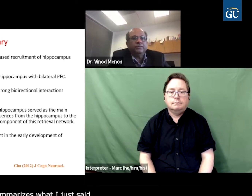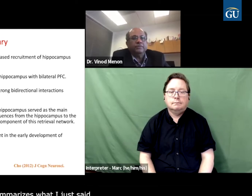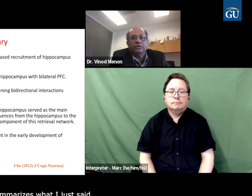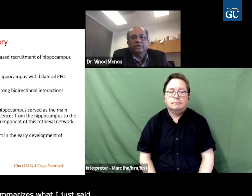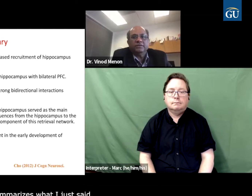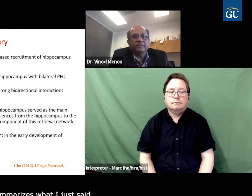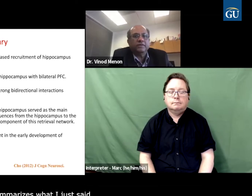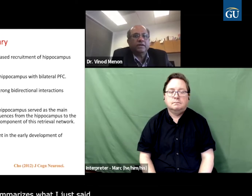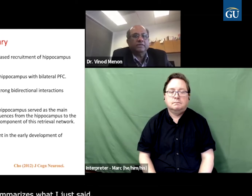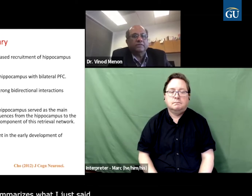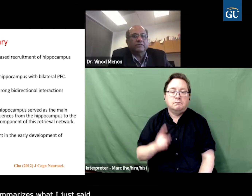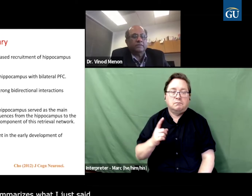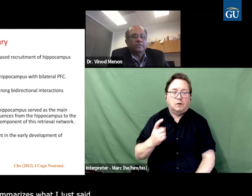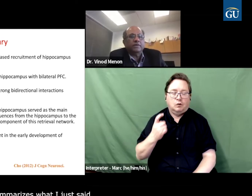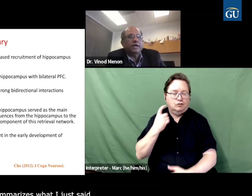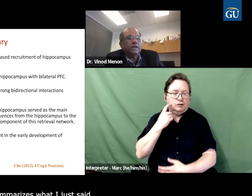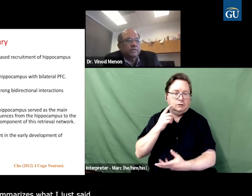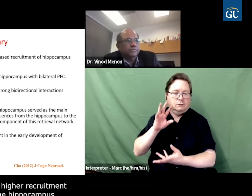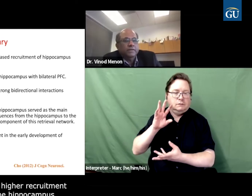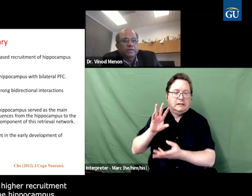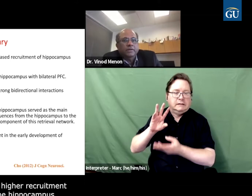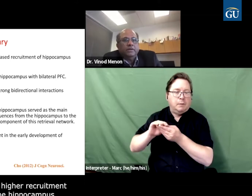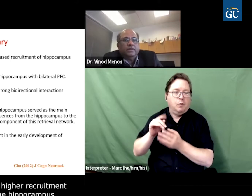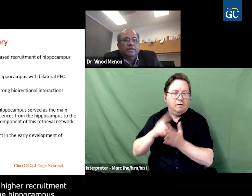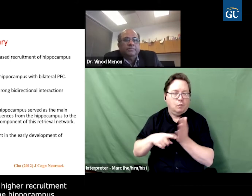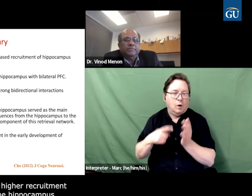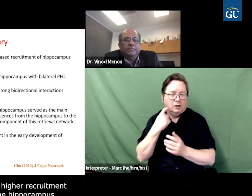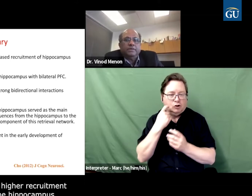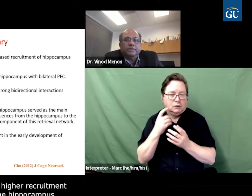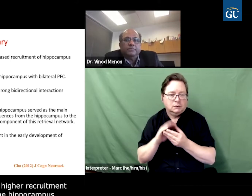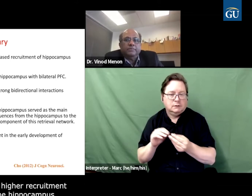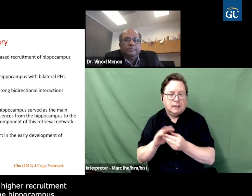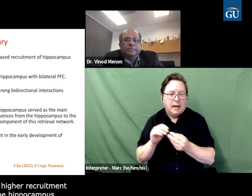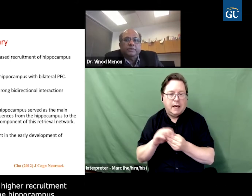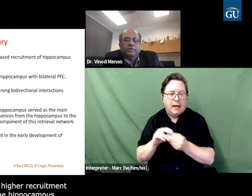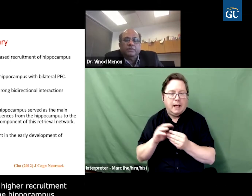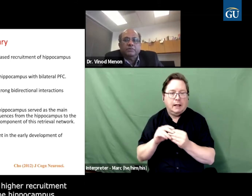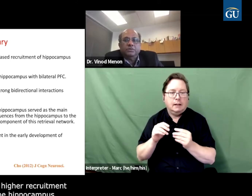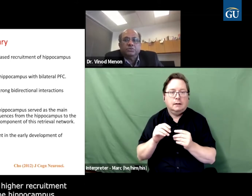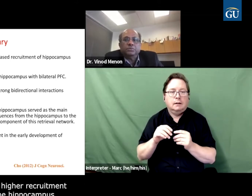so this just summarizes what i just said as a higher